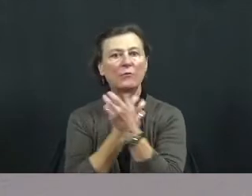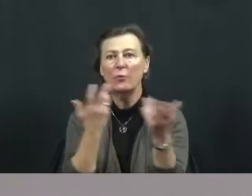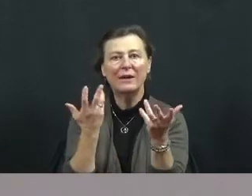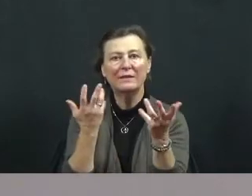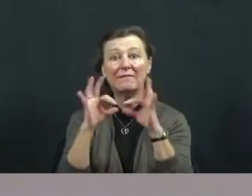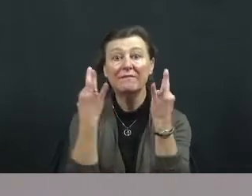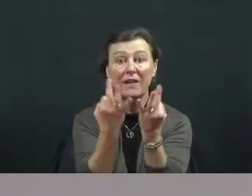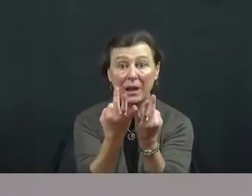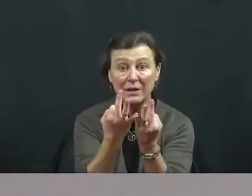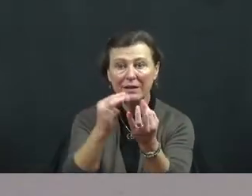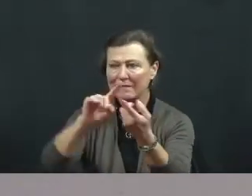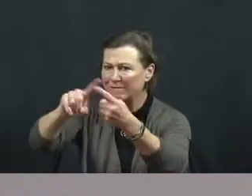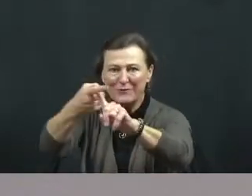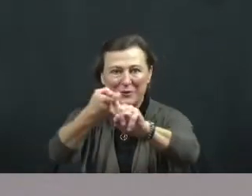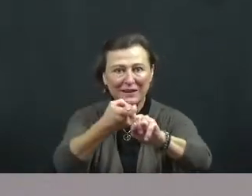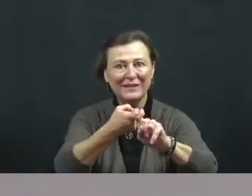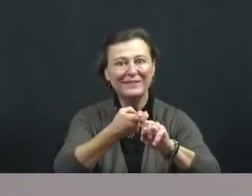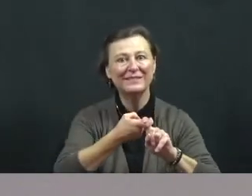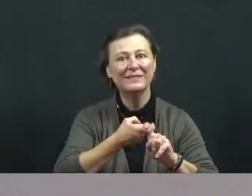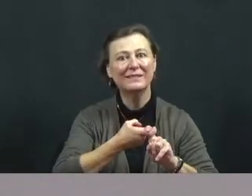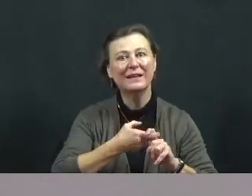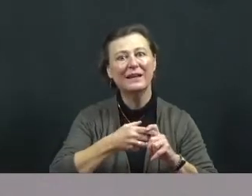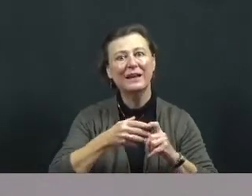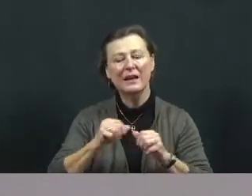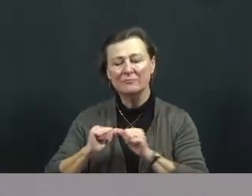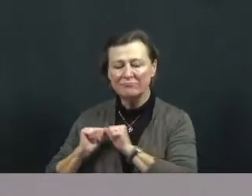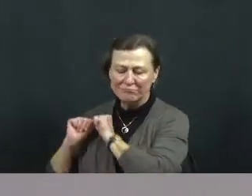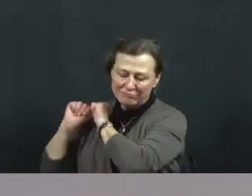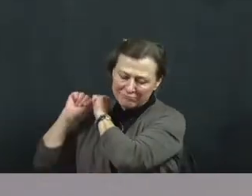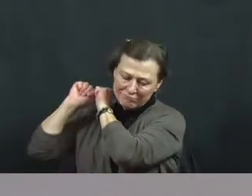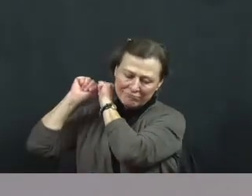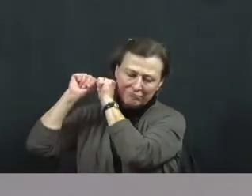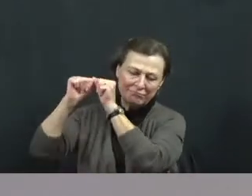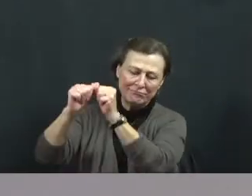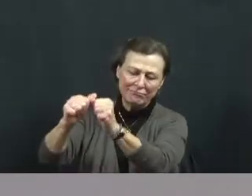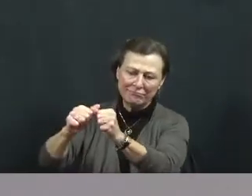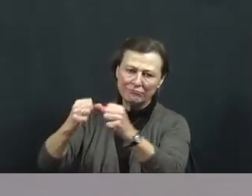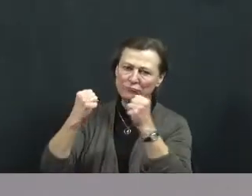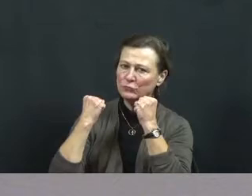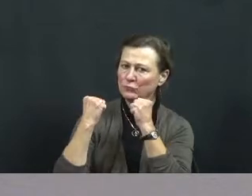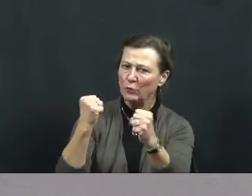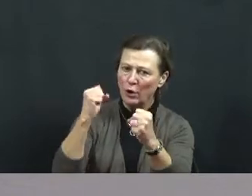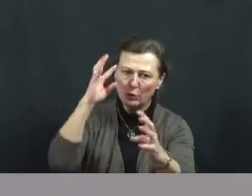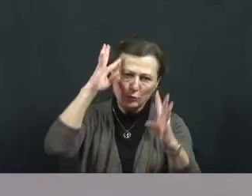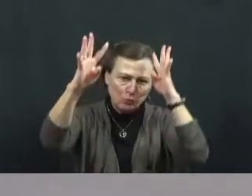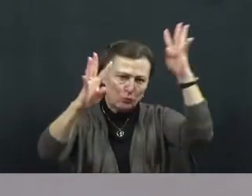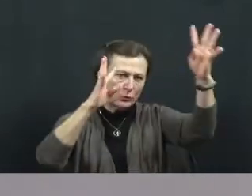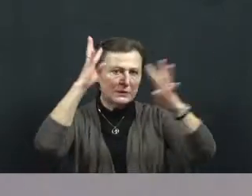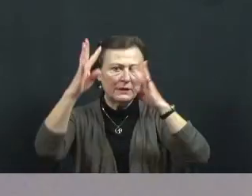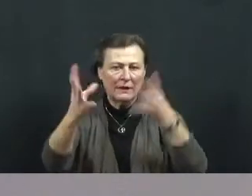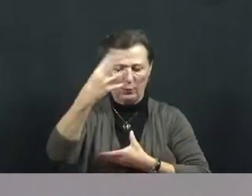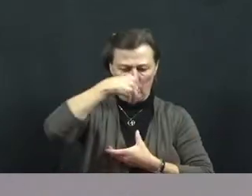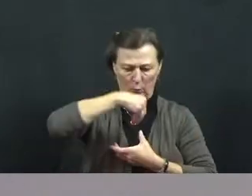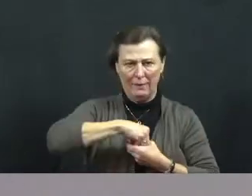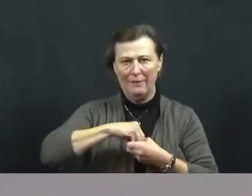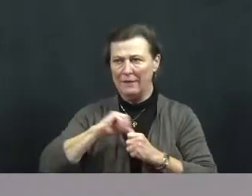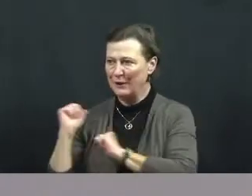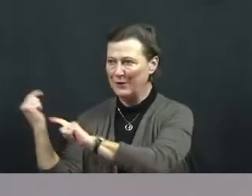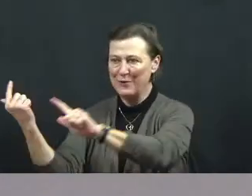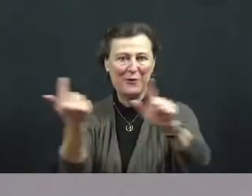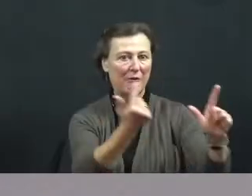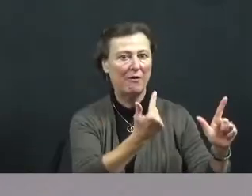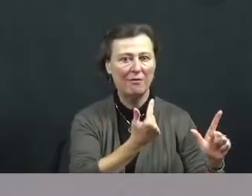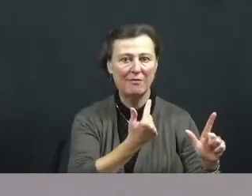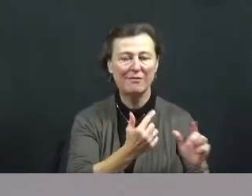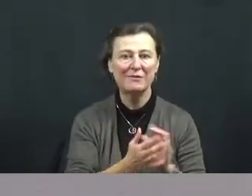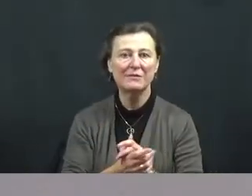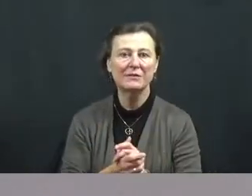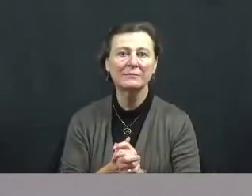And, the ever-flowing resilience and creativity that is within all of us.